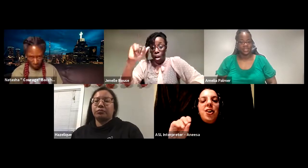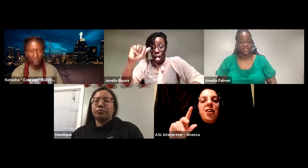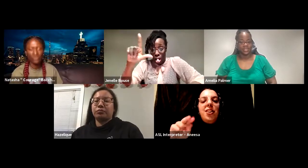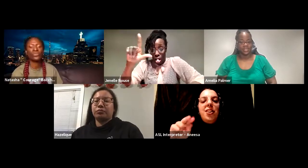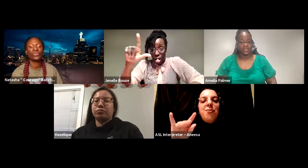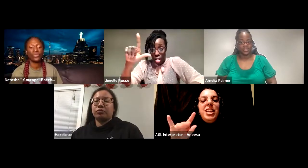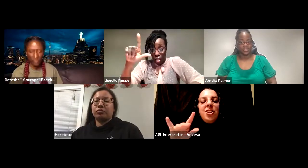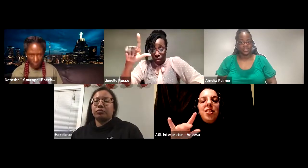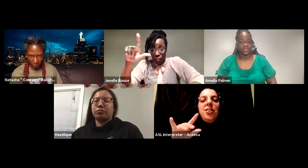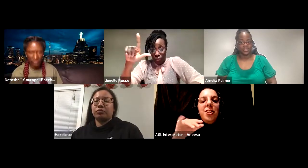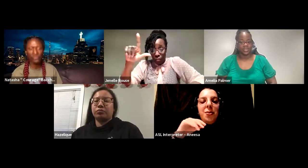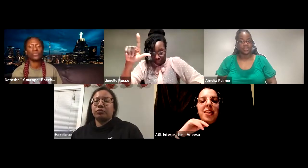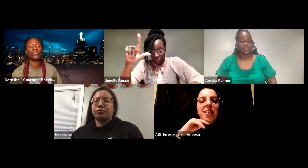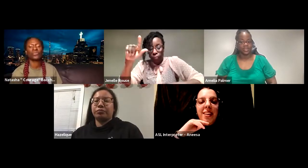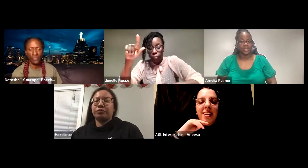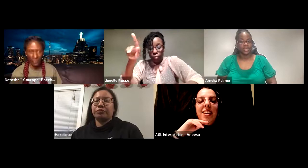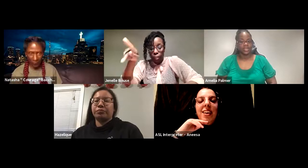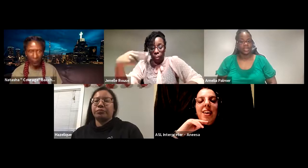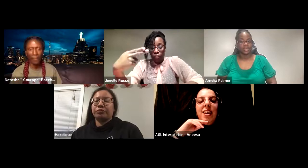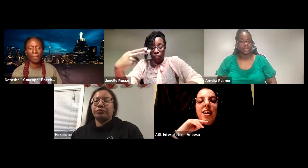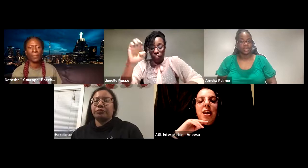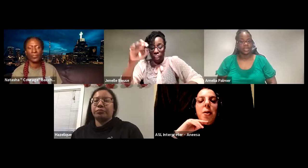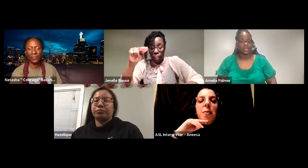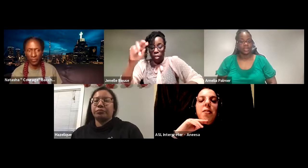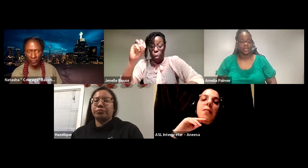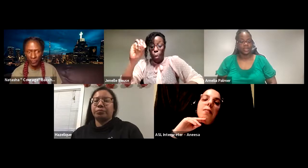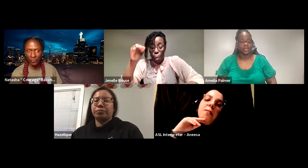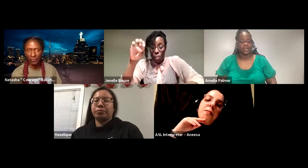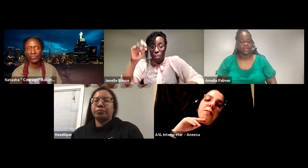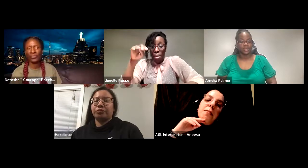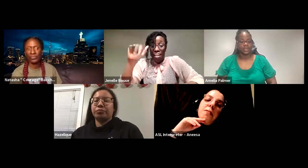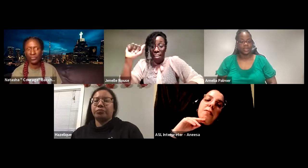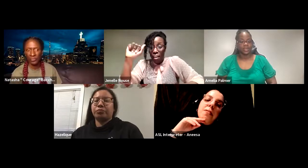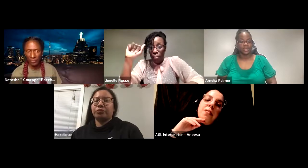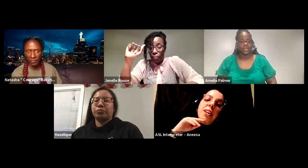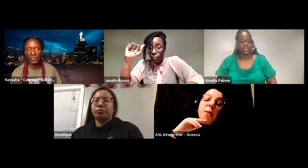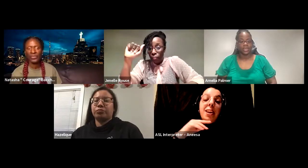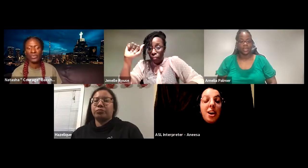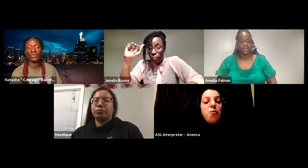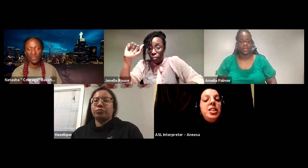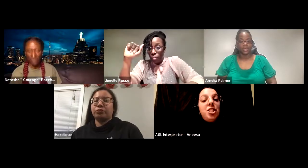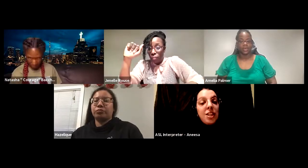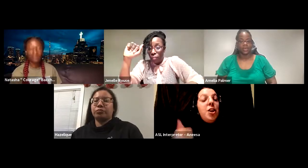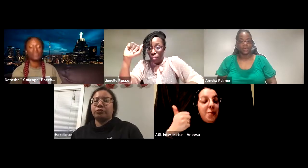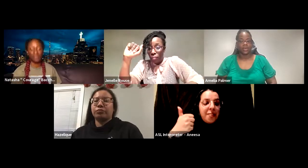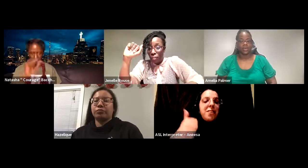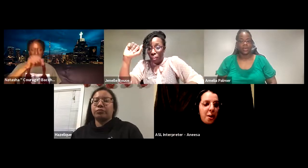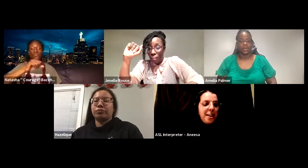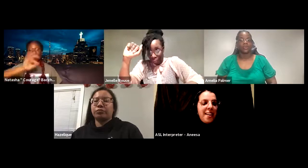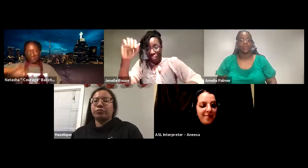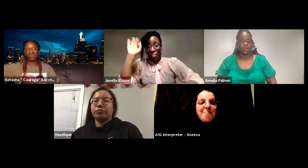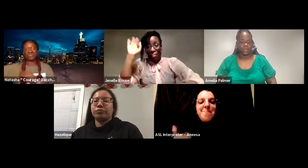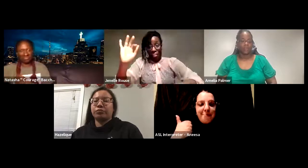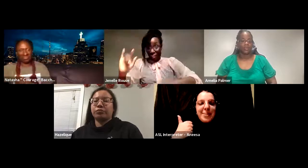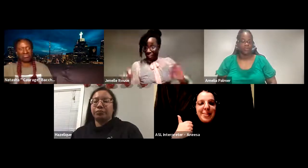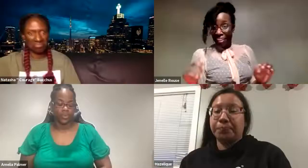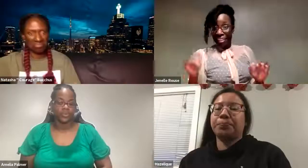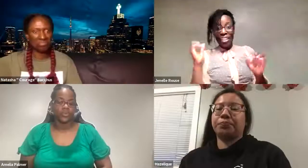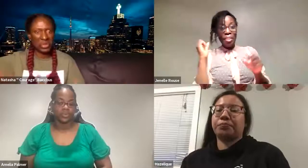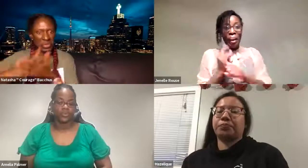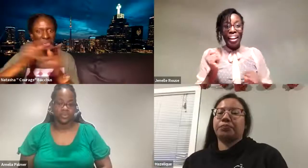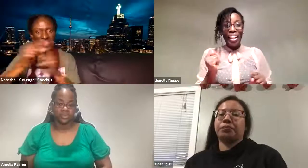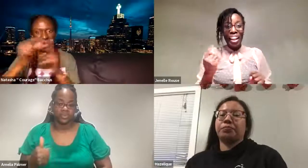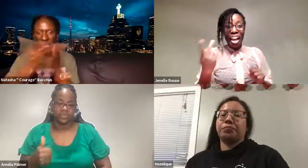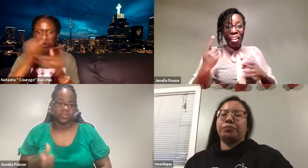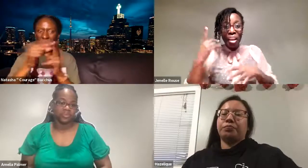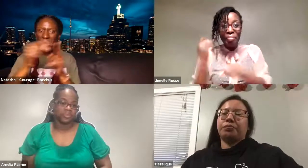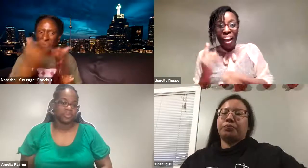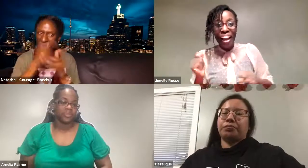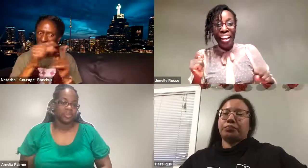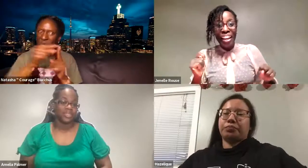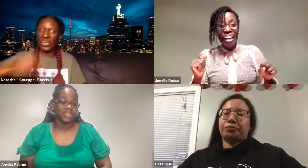racial colonial phenomena. perfect. - right that word